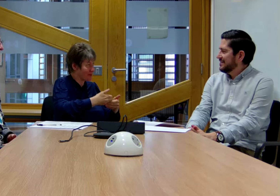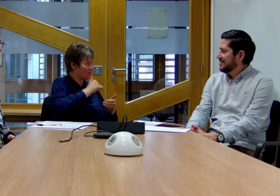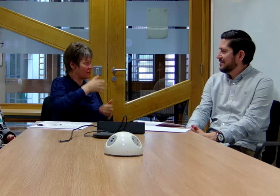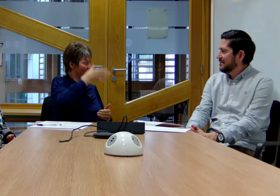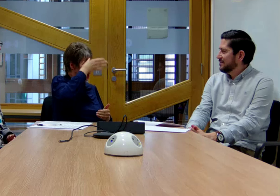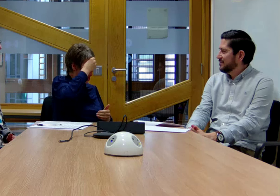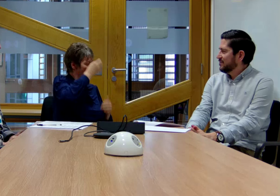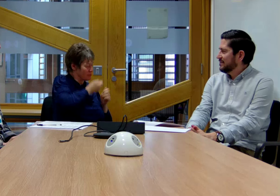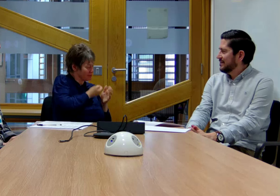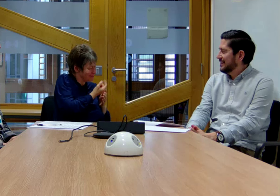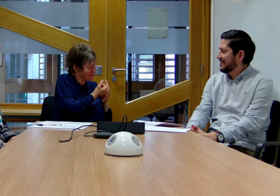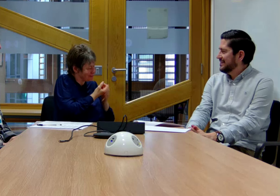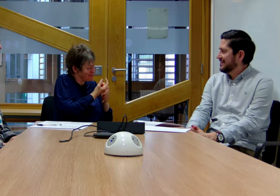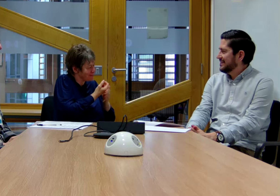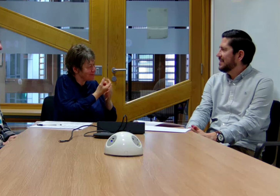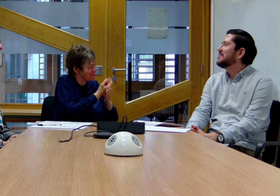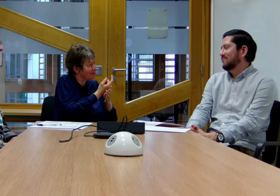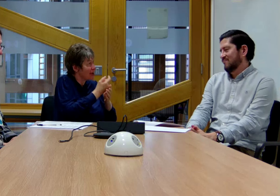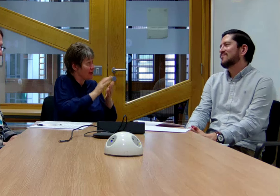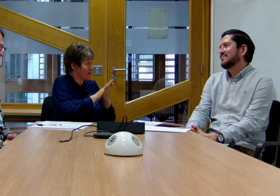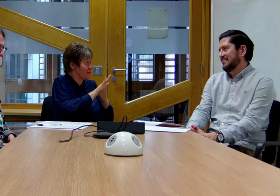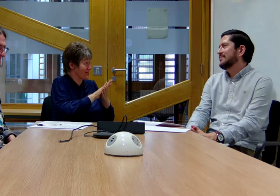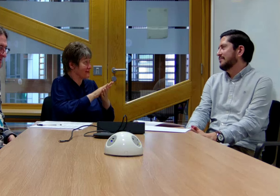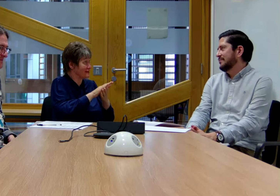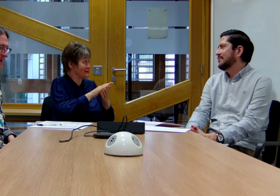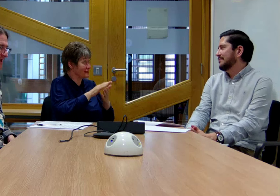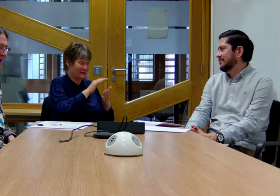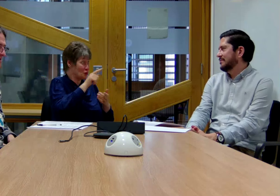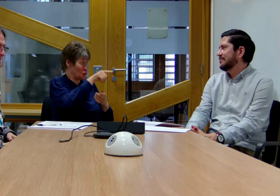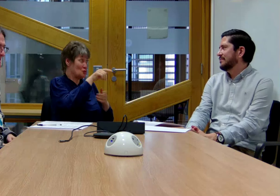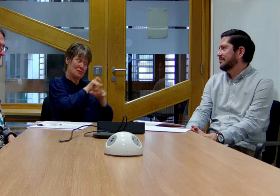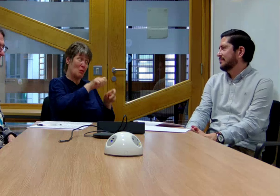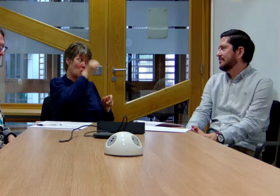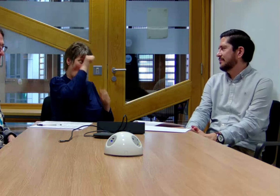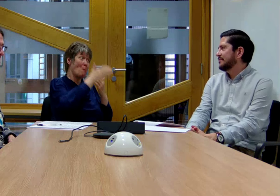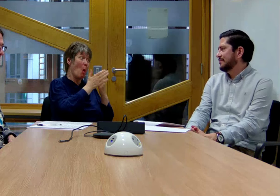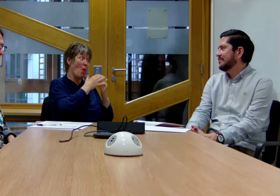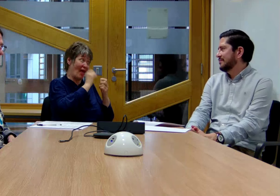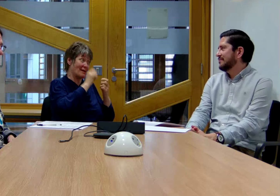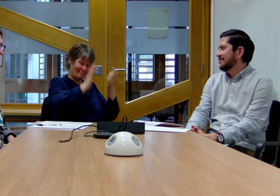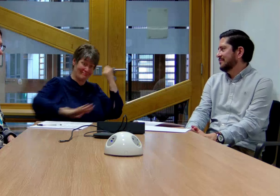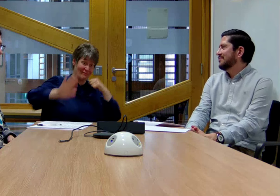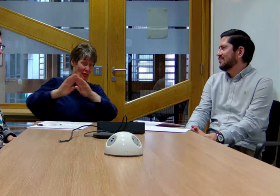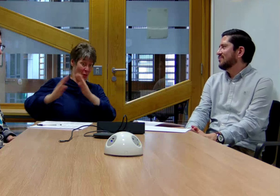a wee bit of Gaelic, you're speaking more Gaelic than most people in the world.